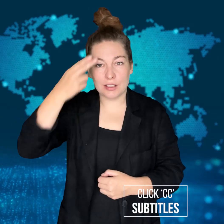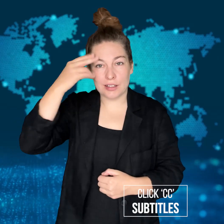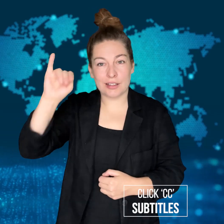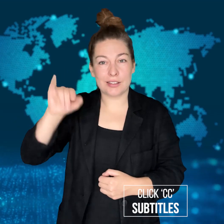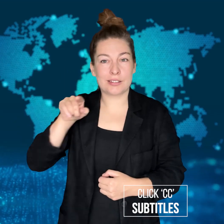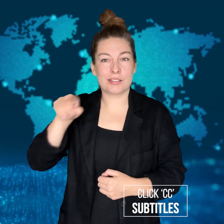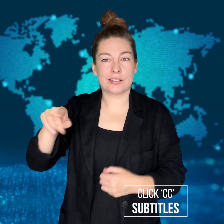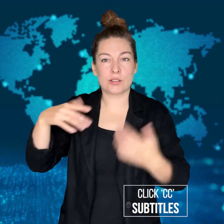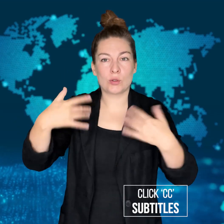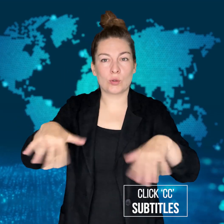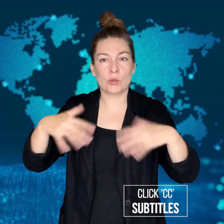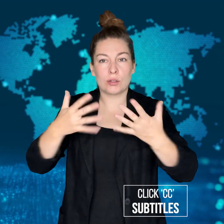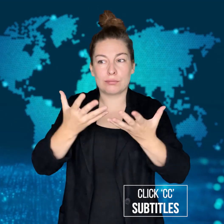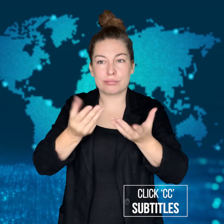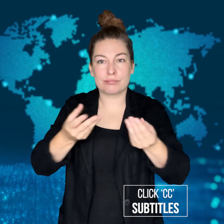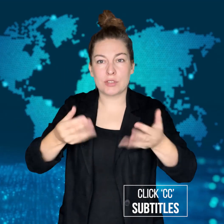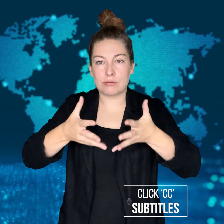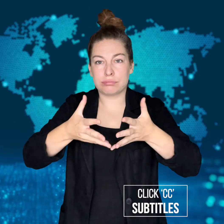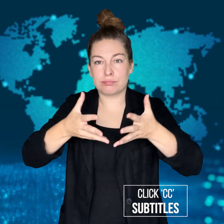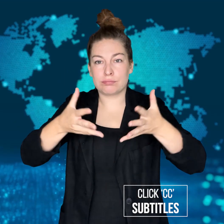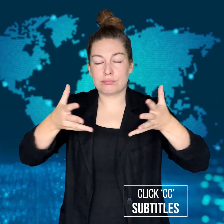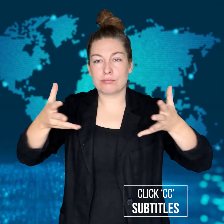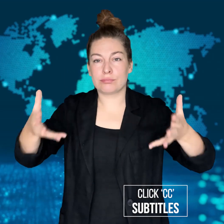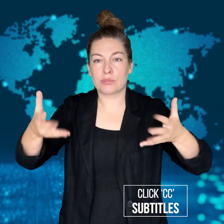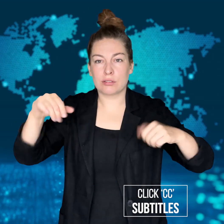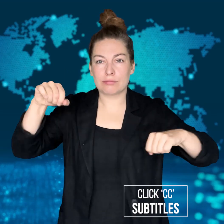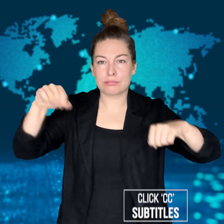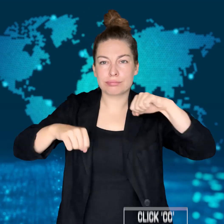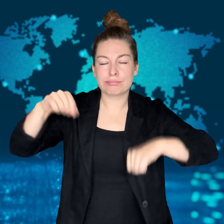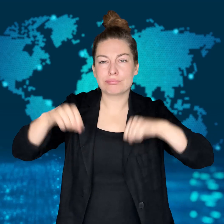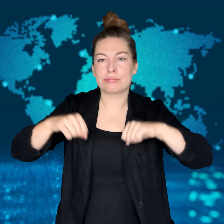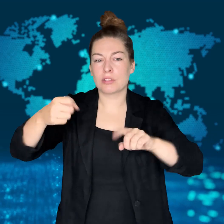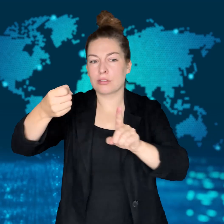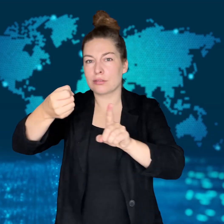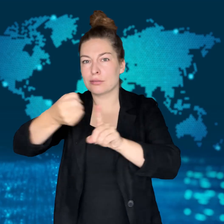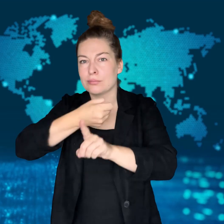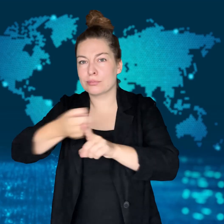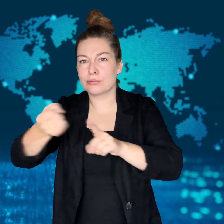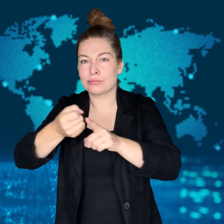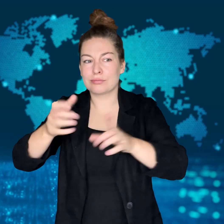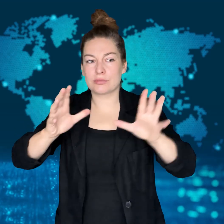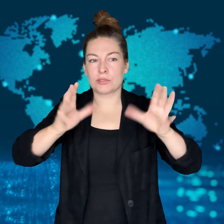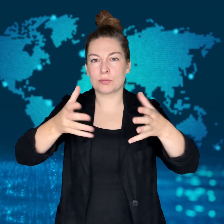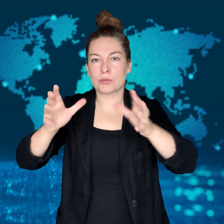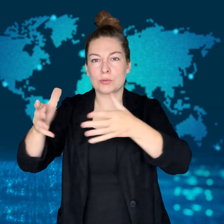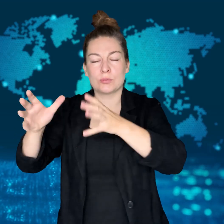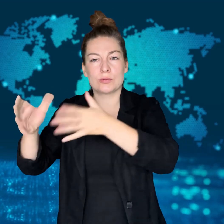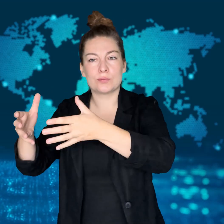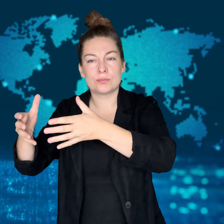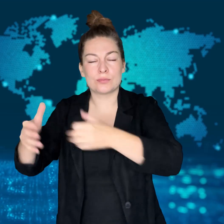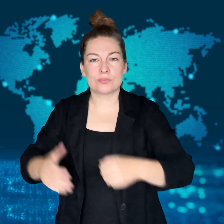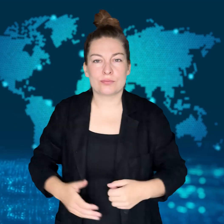Gang violence on rise